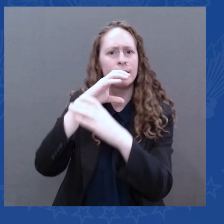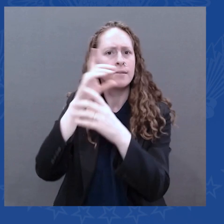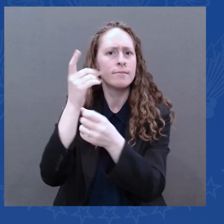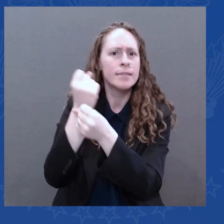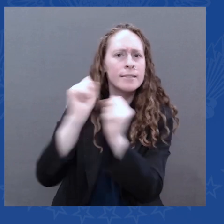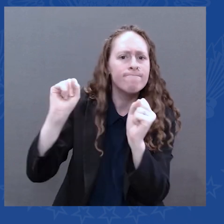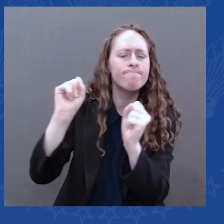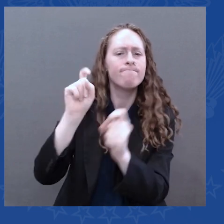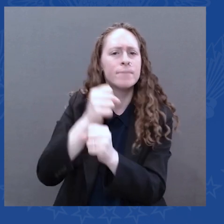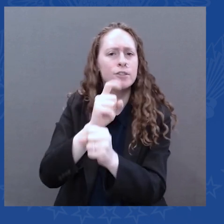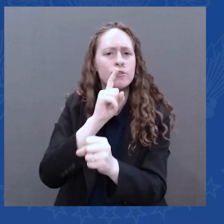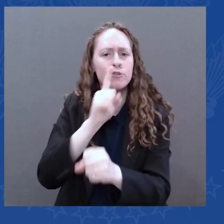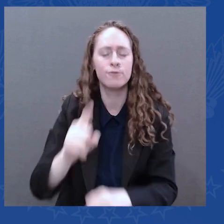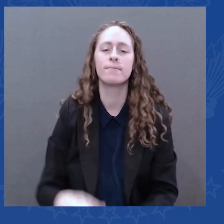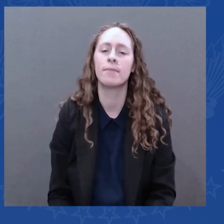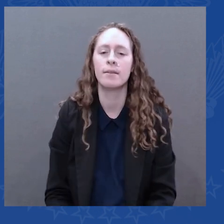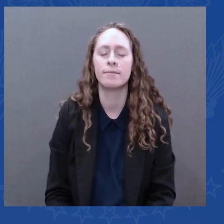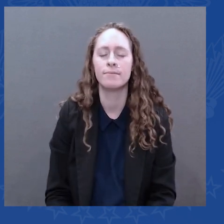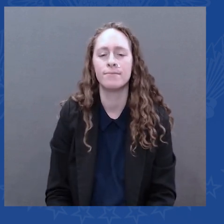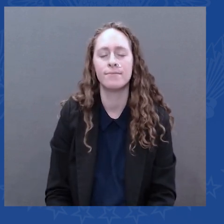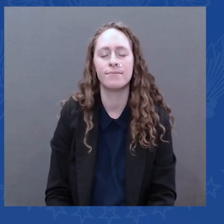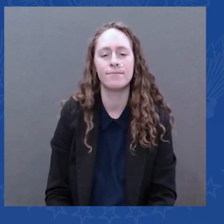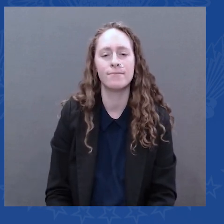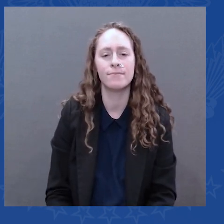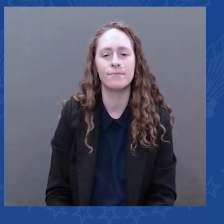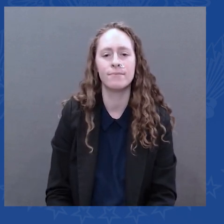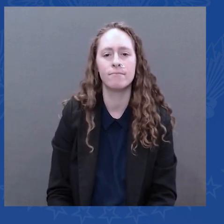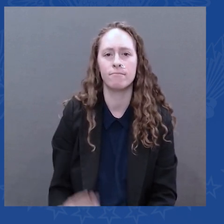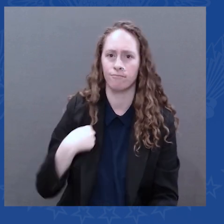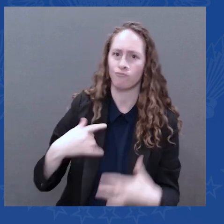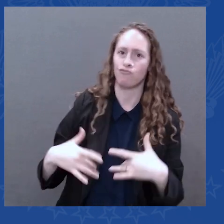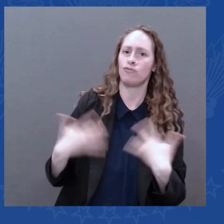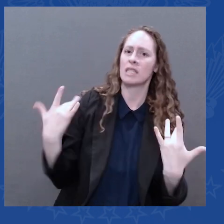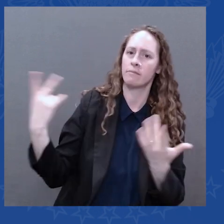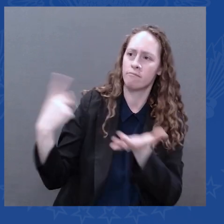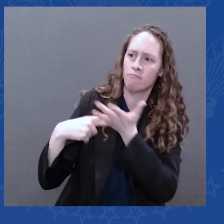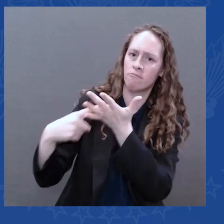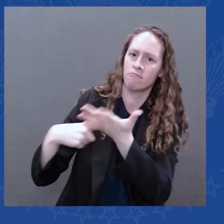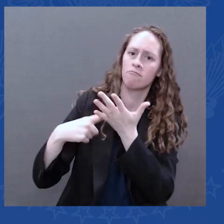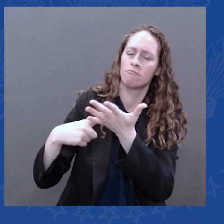in principle on a new framework for transatlantic data flows.